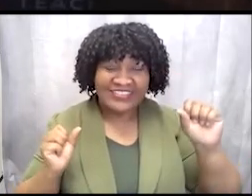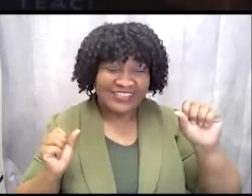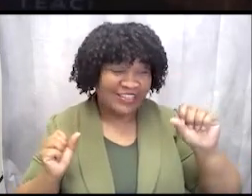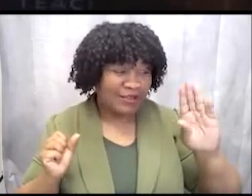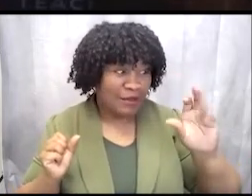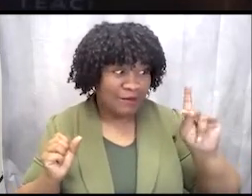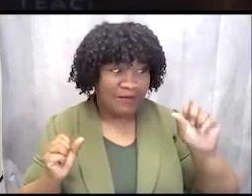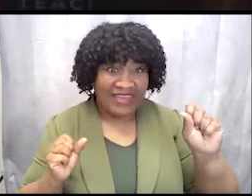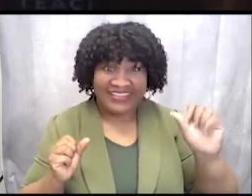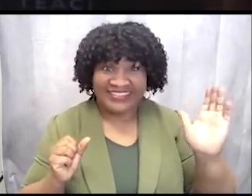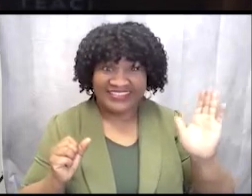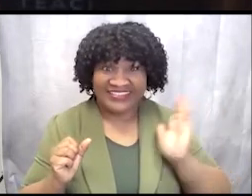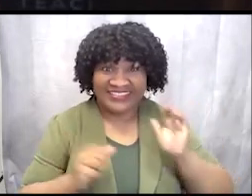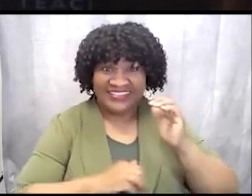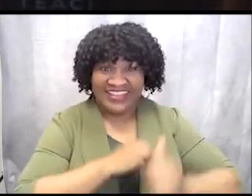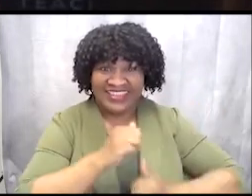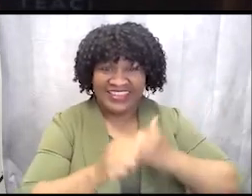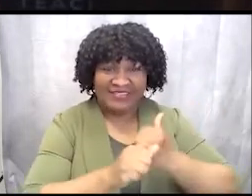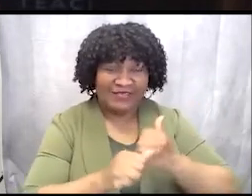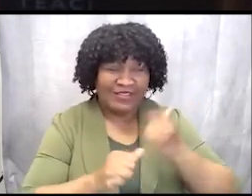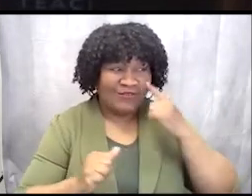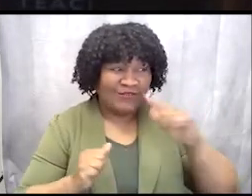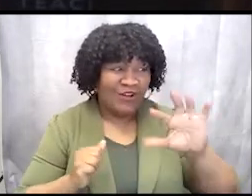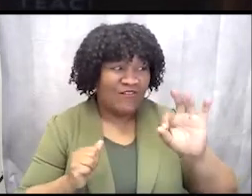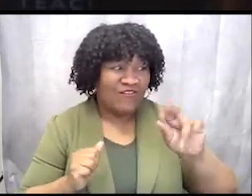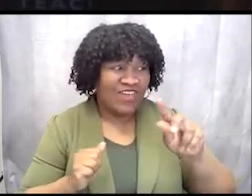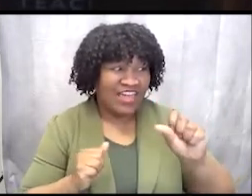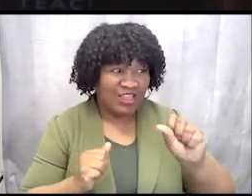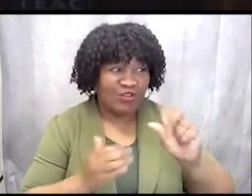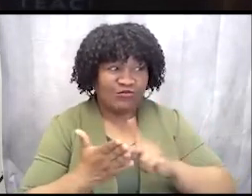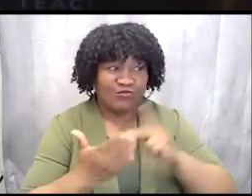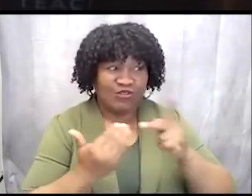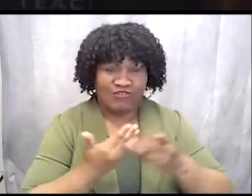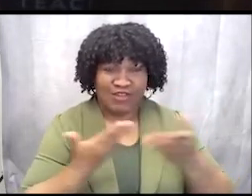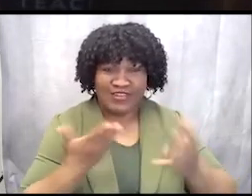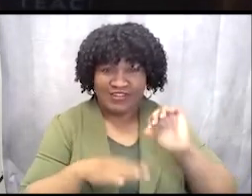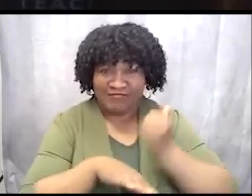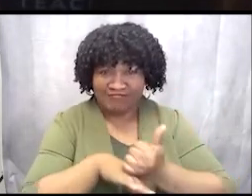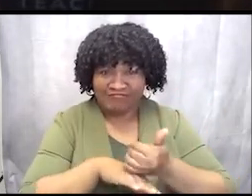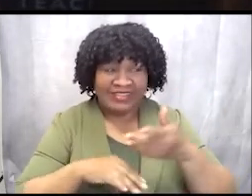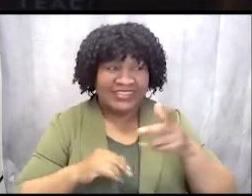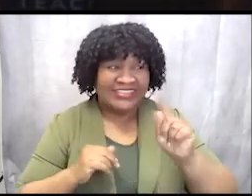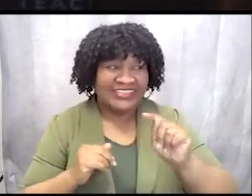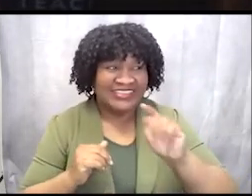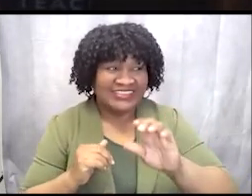of the Cahn Fellows Program for Distinguished Principals founded here at TC in 2002.